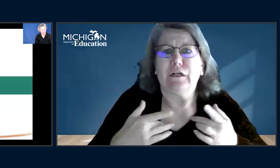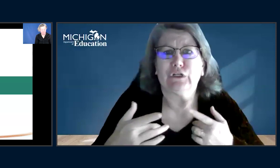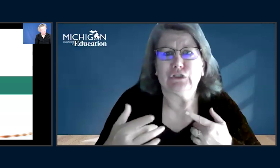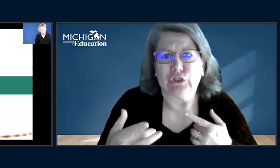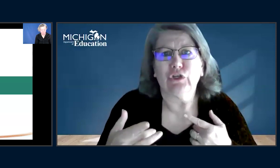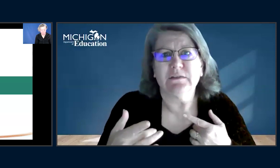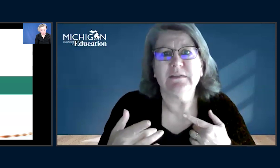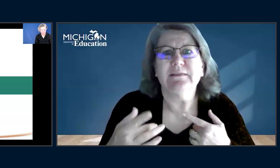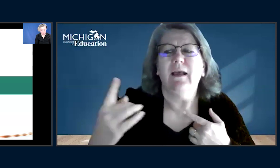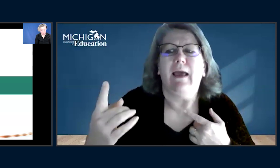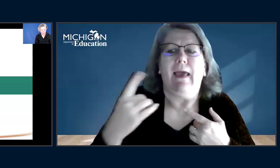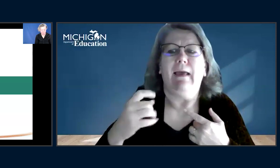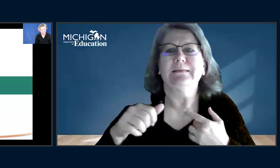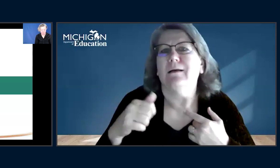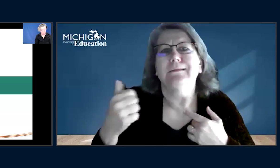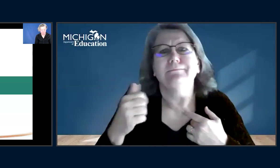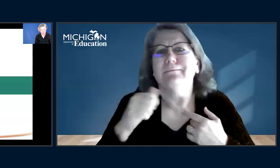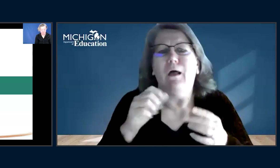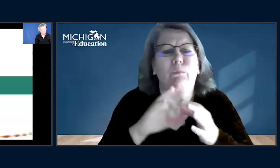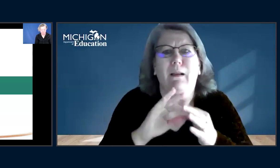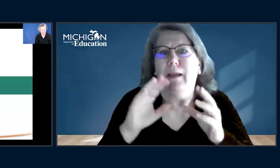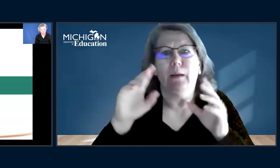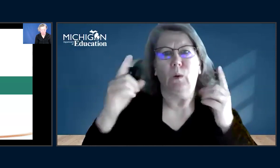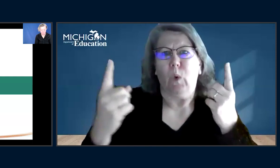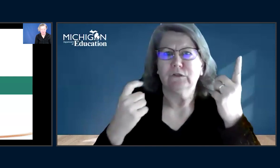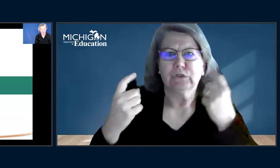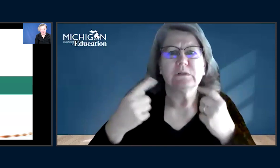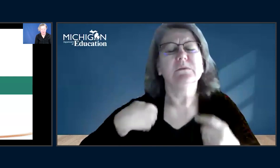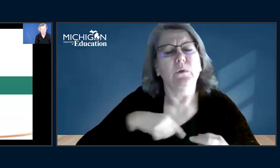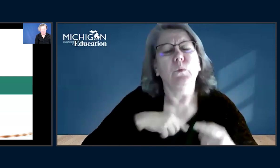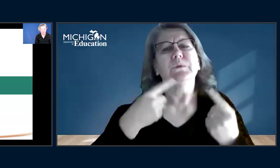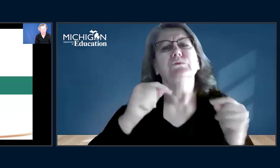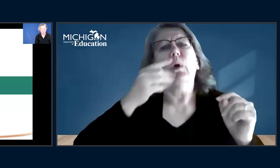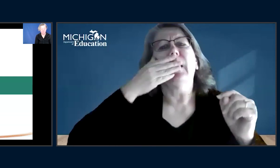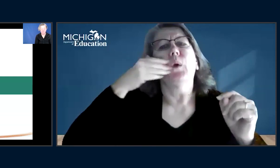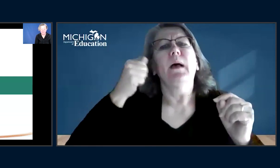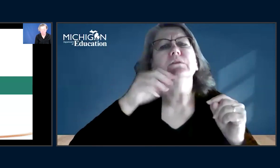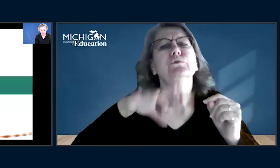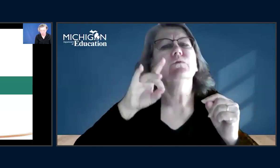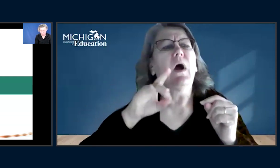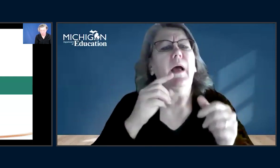With no special-- with special ed concerns, but they're not-- we're not really related